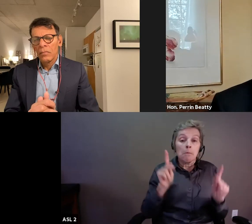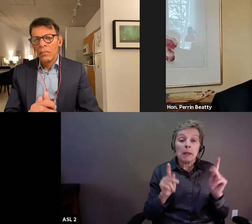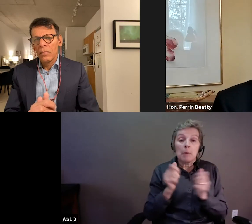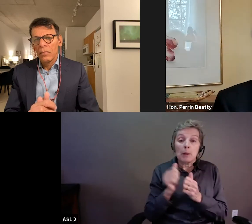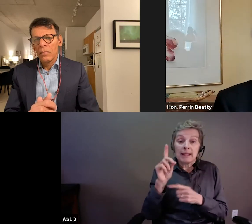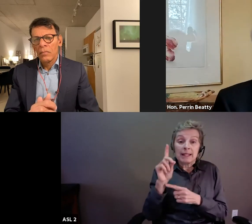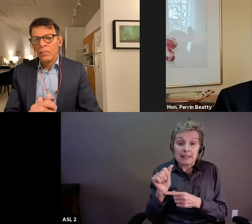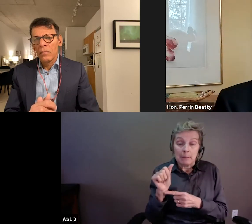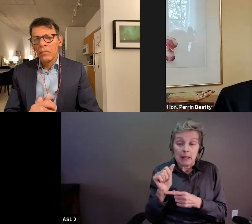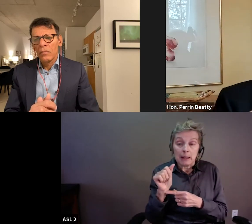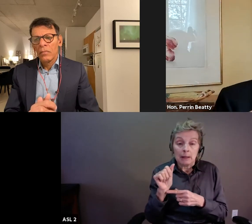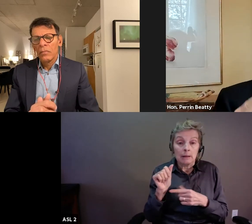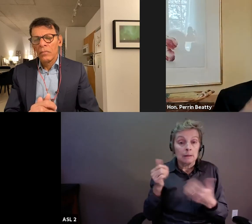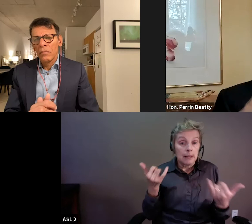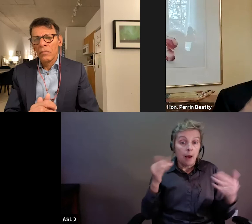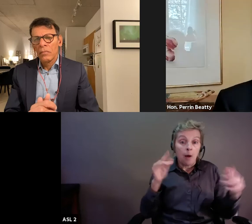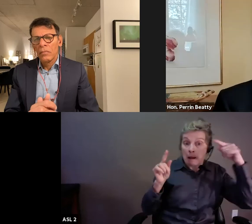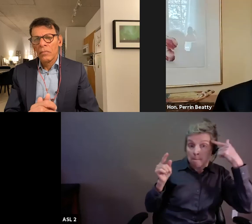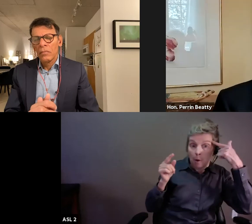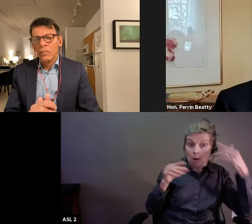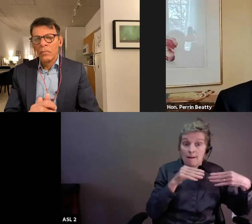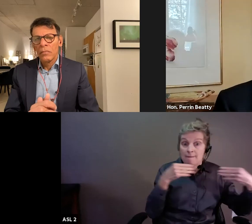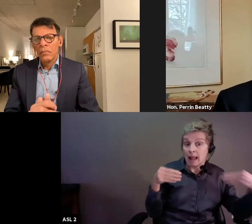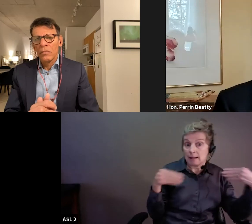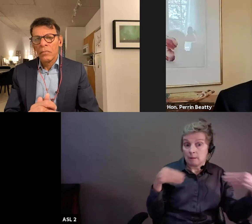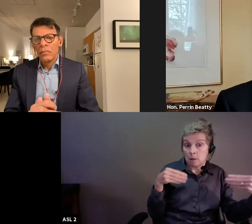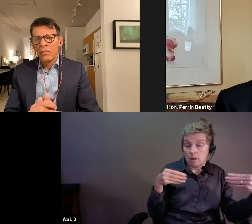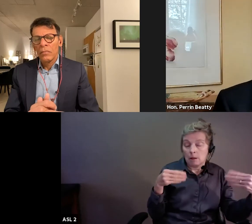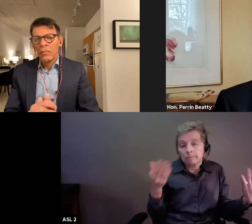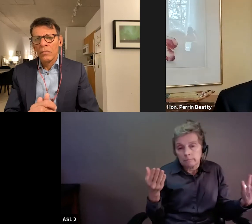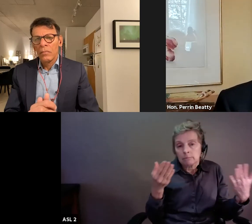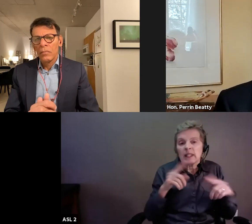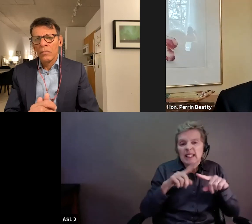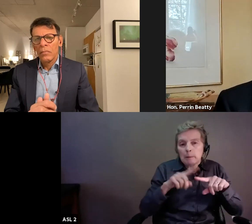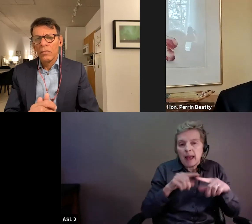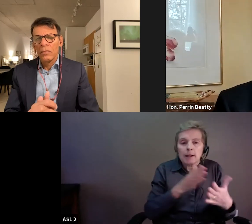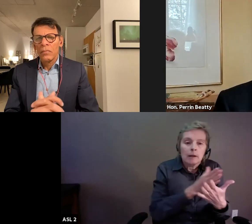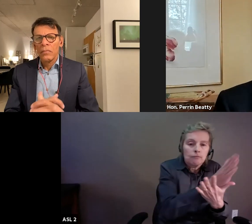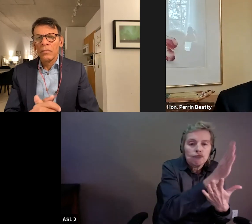part of employers now, at least in sectors where it's possible that the flexibility to allow people